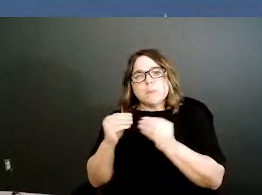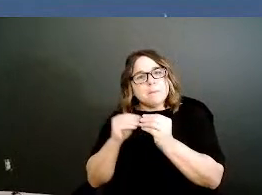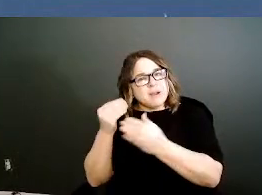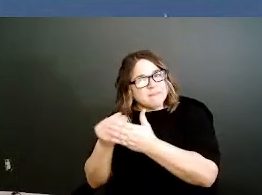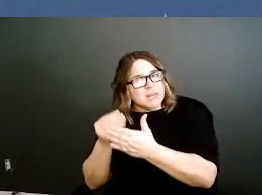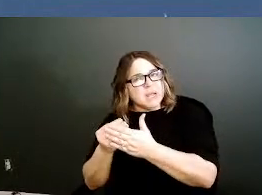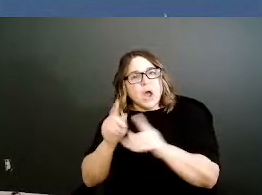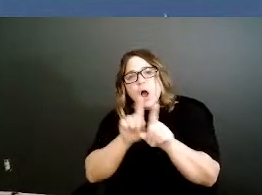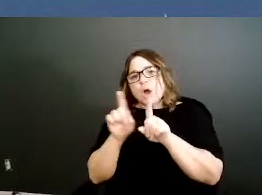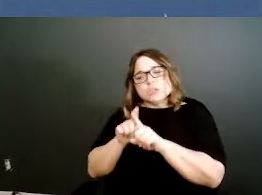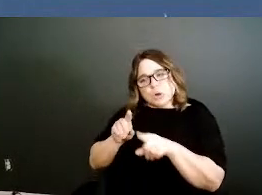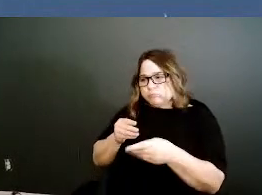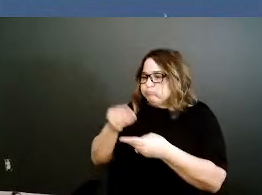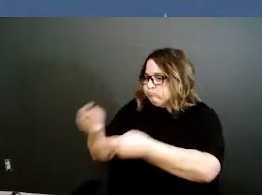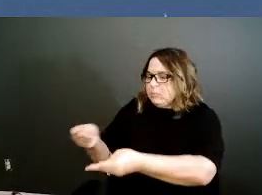IN APRIL 2020 RESEARCH PAPER AT THE UNIVERSITY OF UTAH